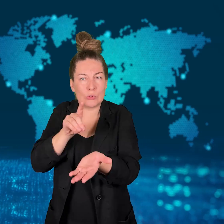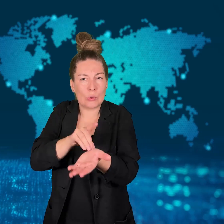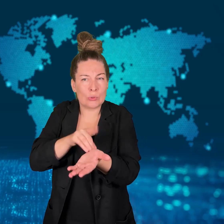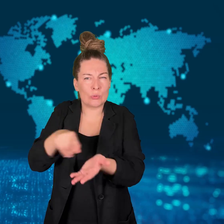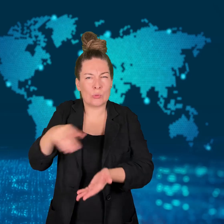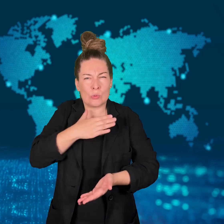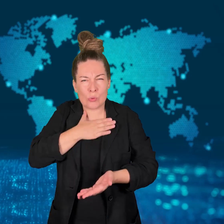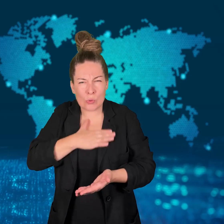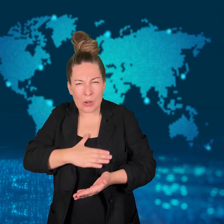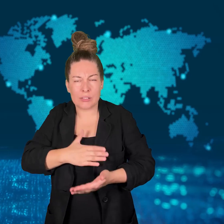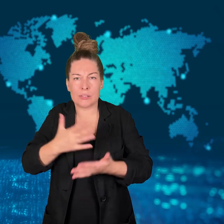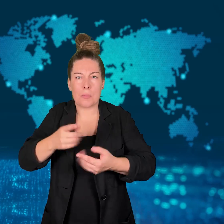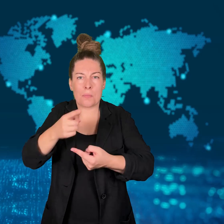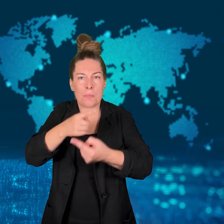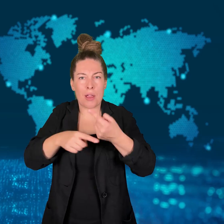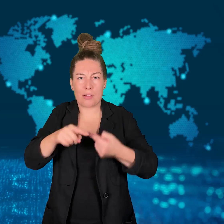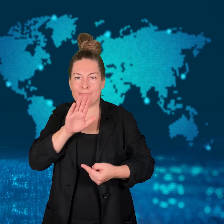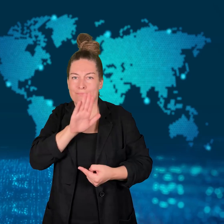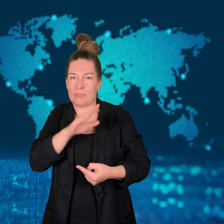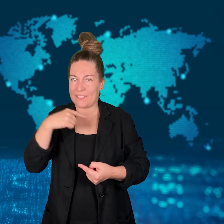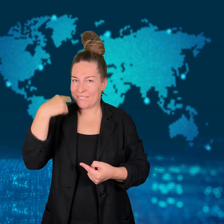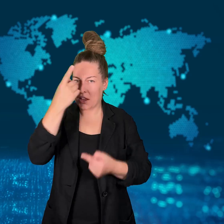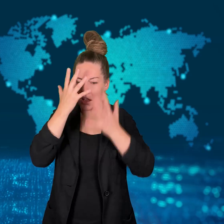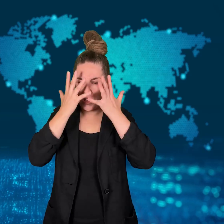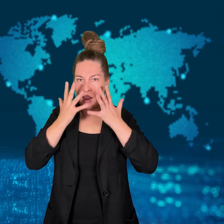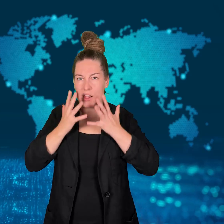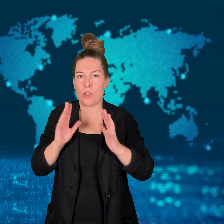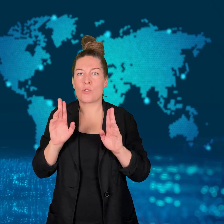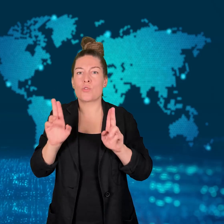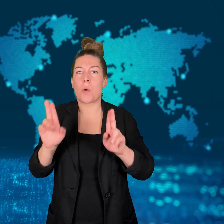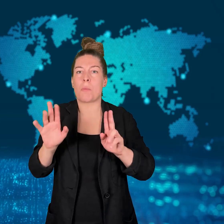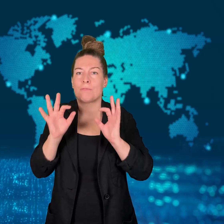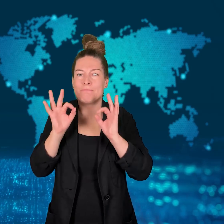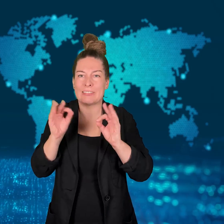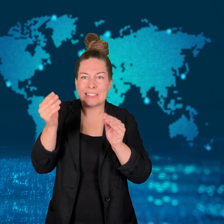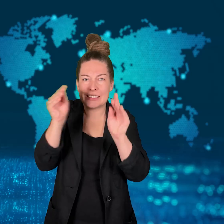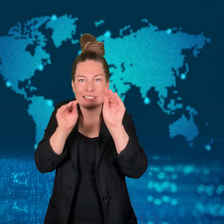James underwent multiple surgeries as doctors tried to reconstruct his face.